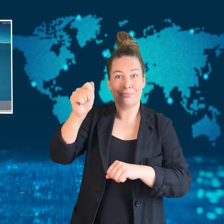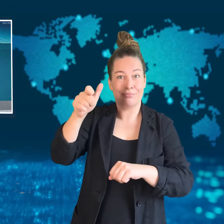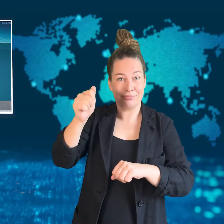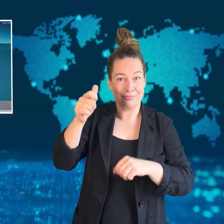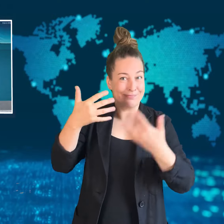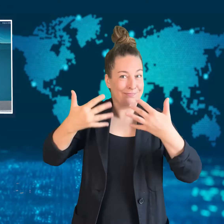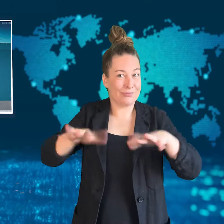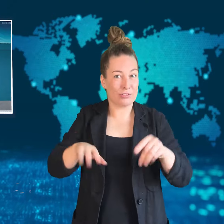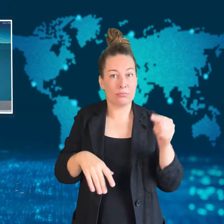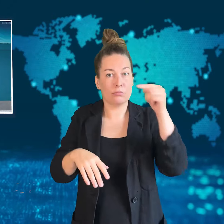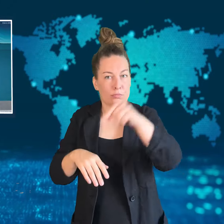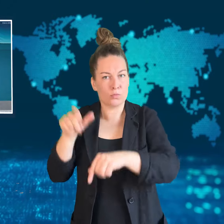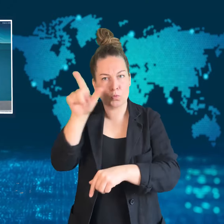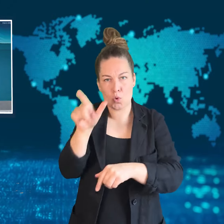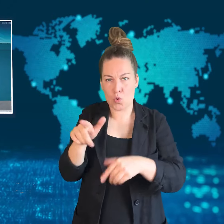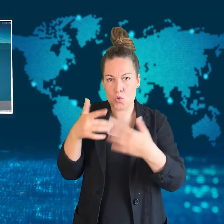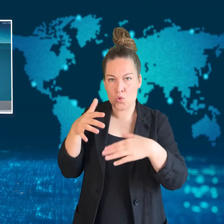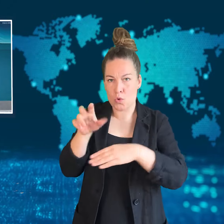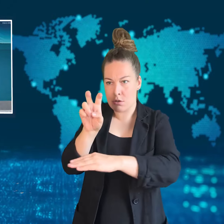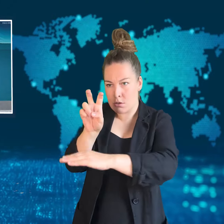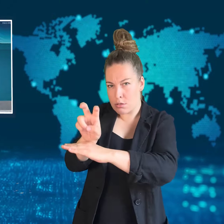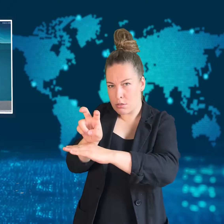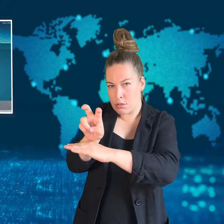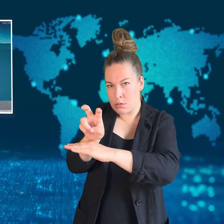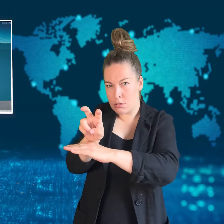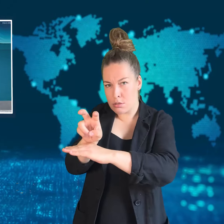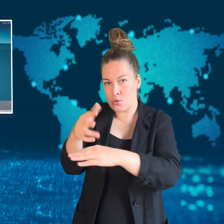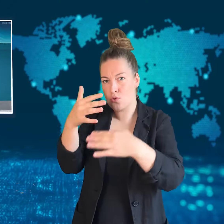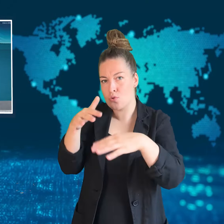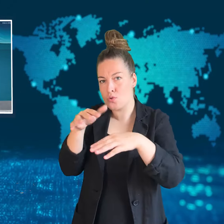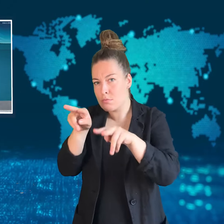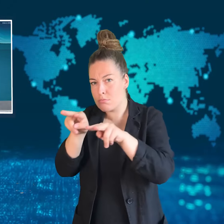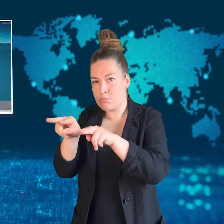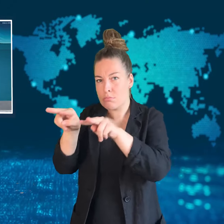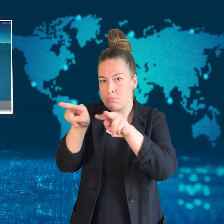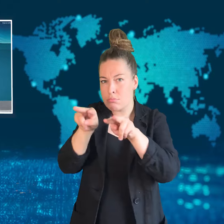been placed under "ideological scrutiny" for their behavior.